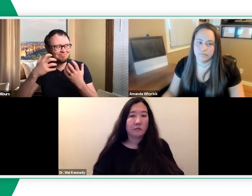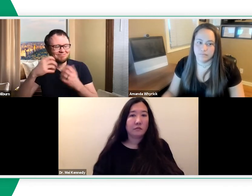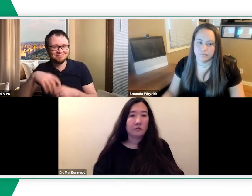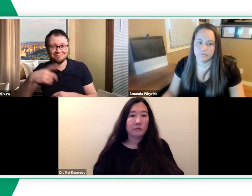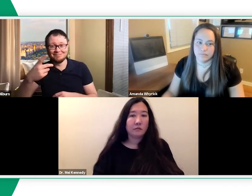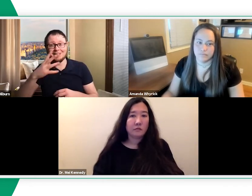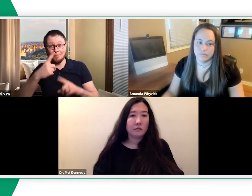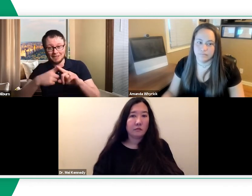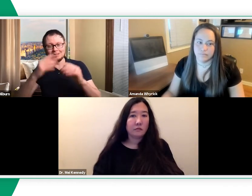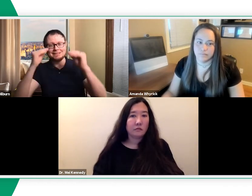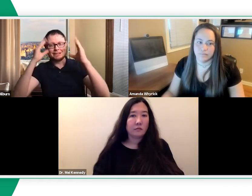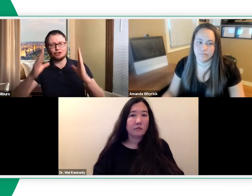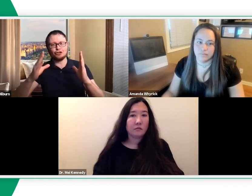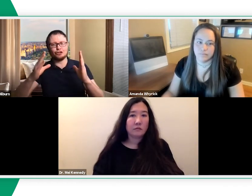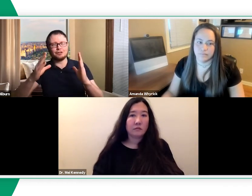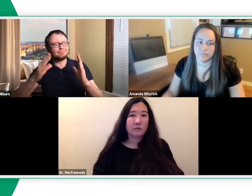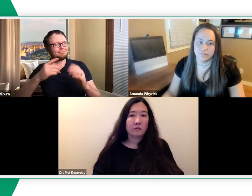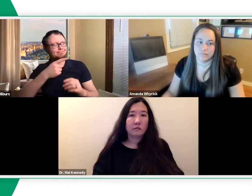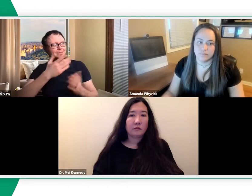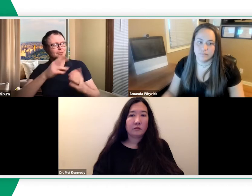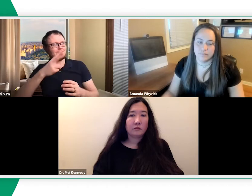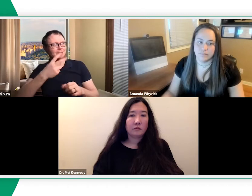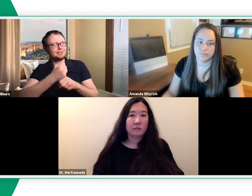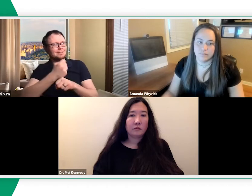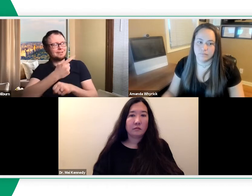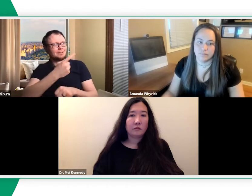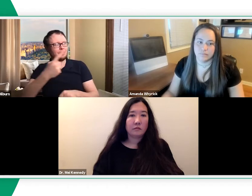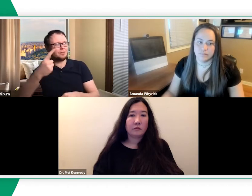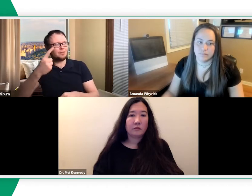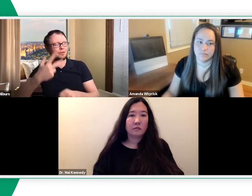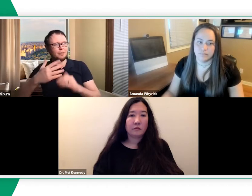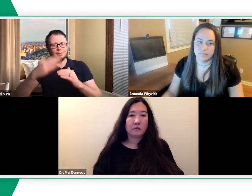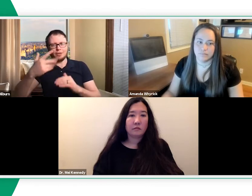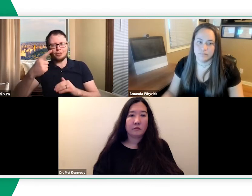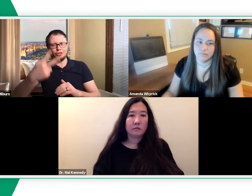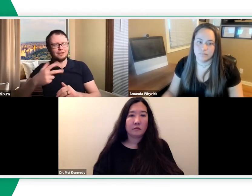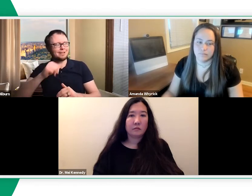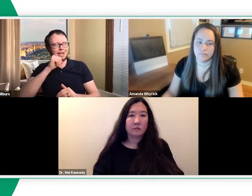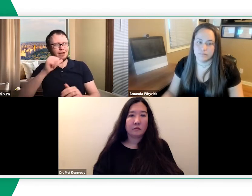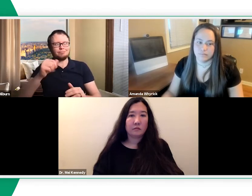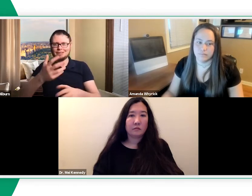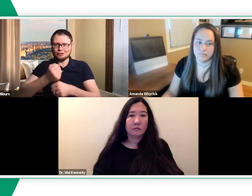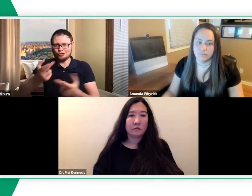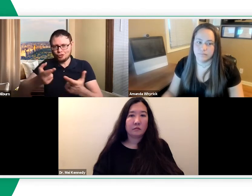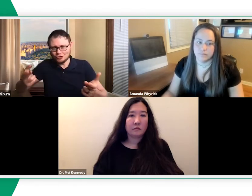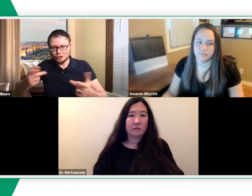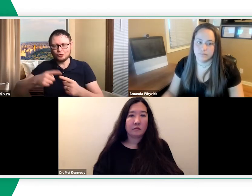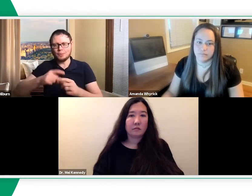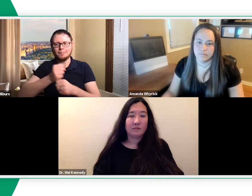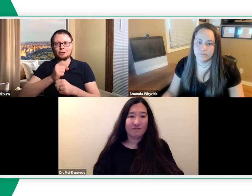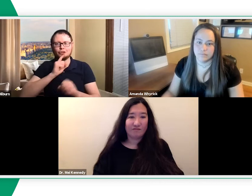the internet a year ago as we have been in the last year. You see this second statistic,